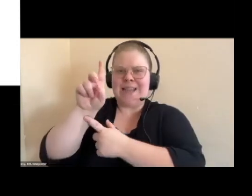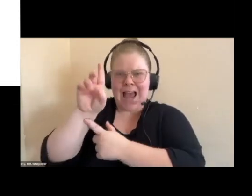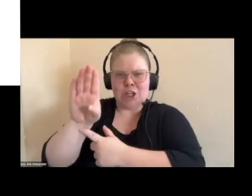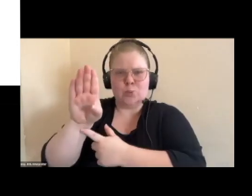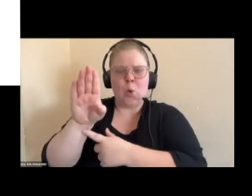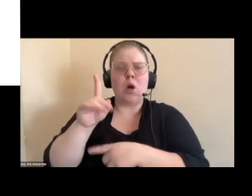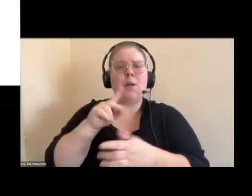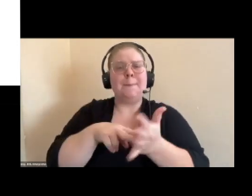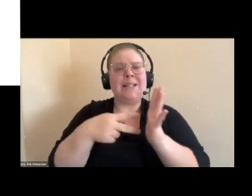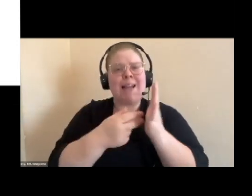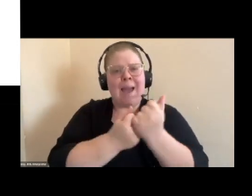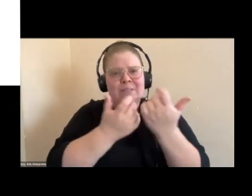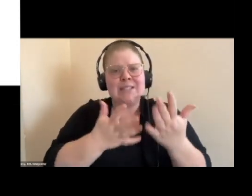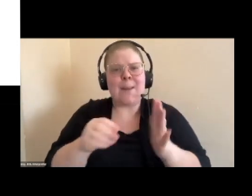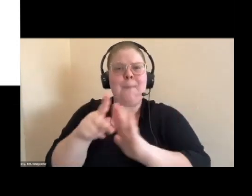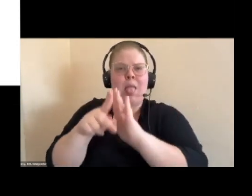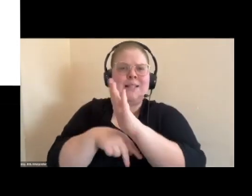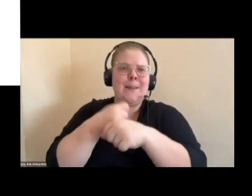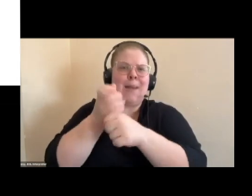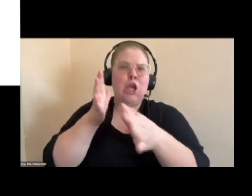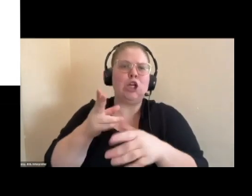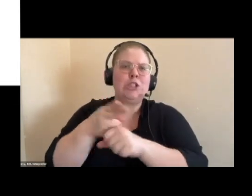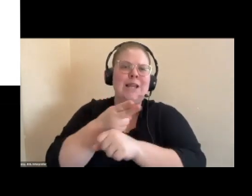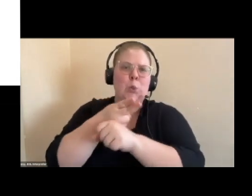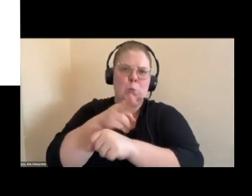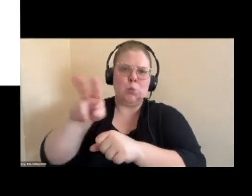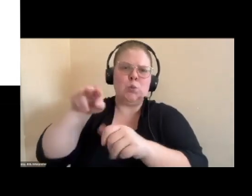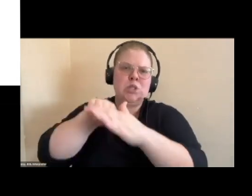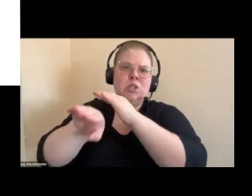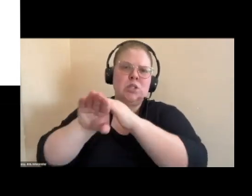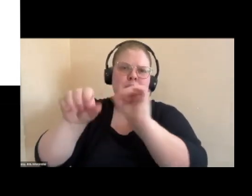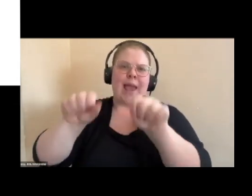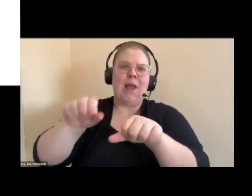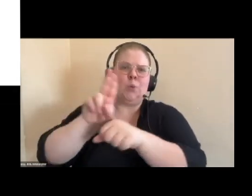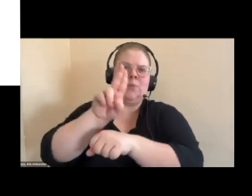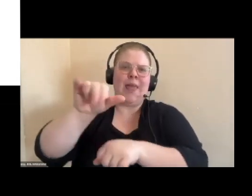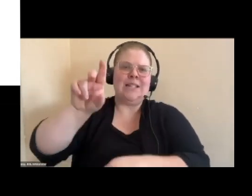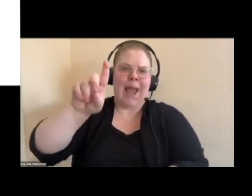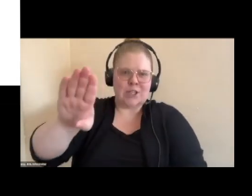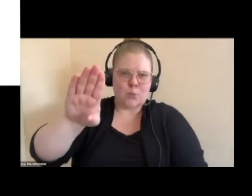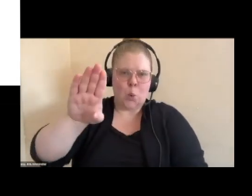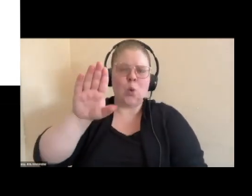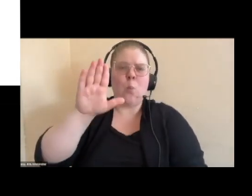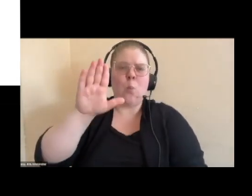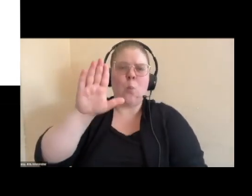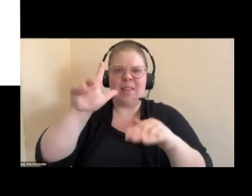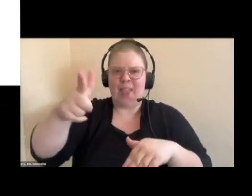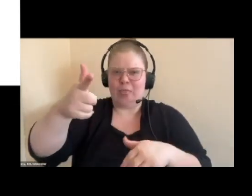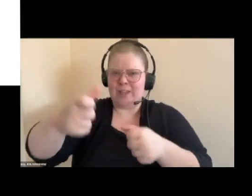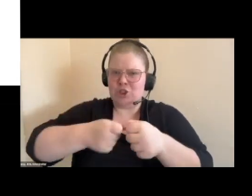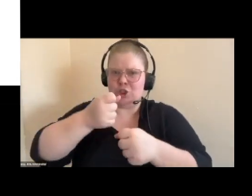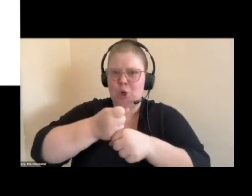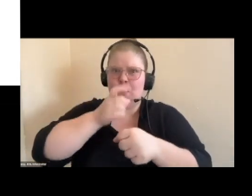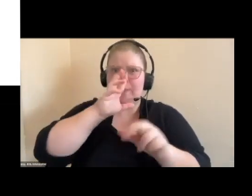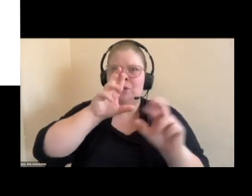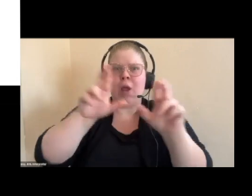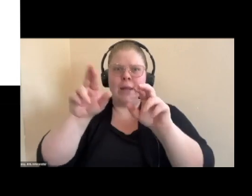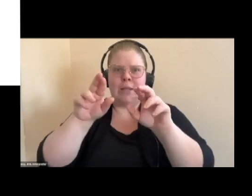I'm really excited to share that later this year. And please stay tuned to